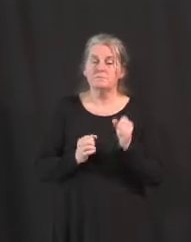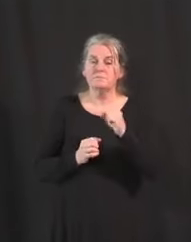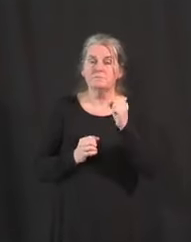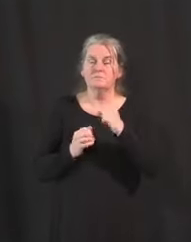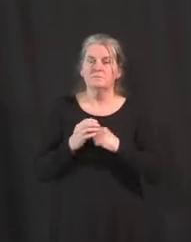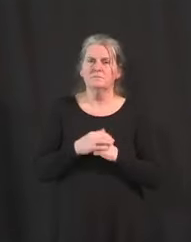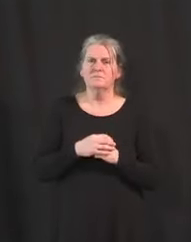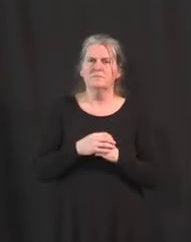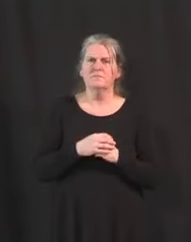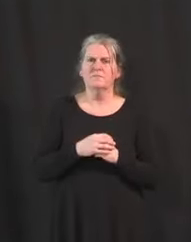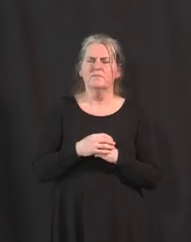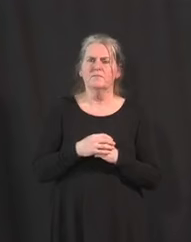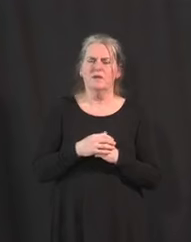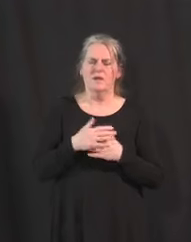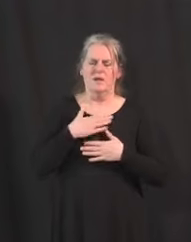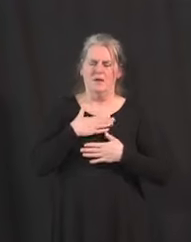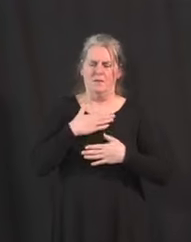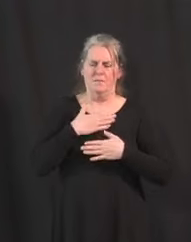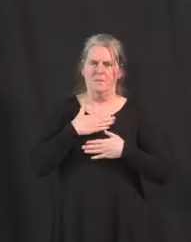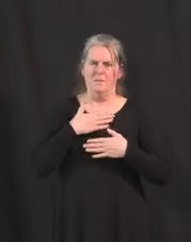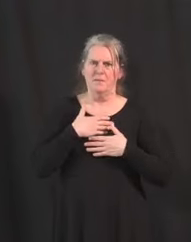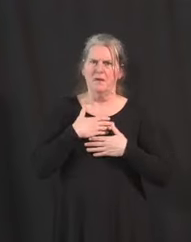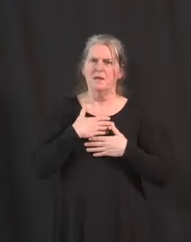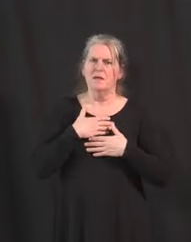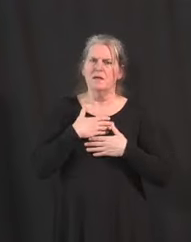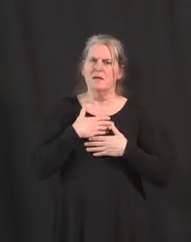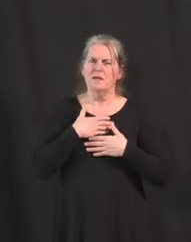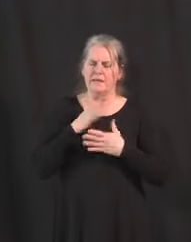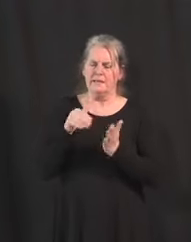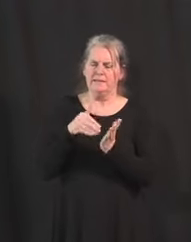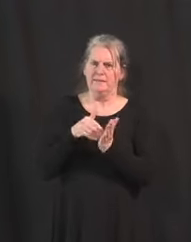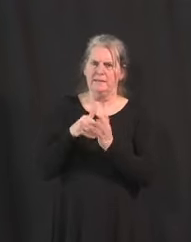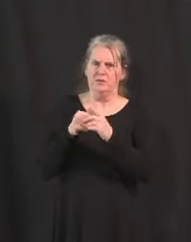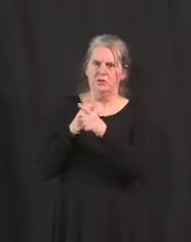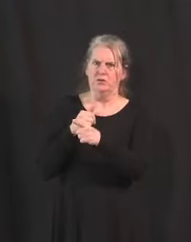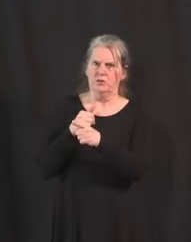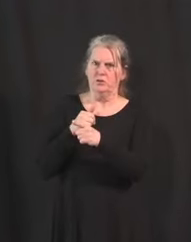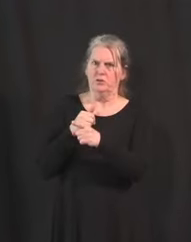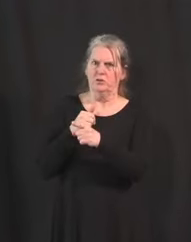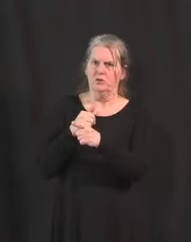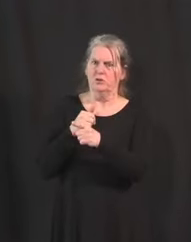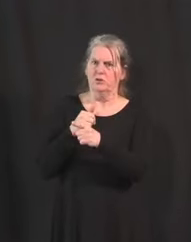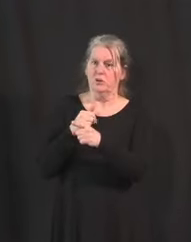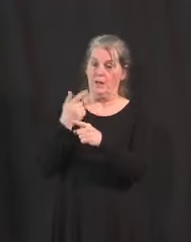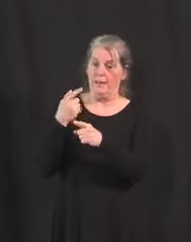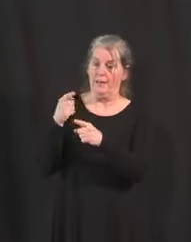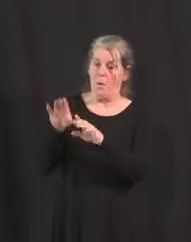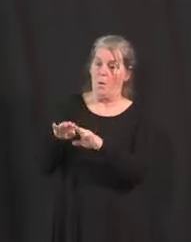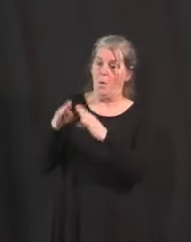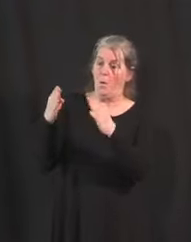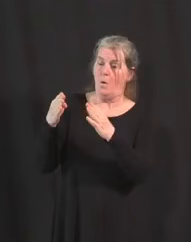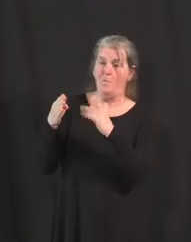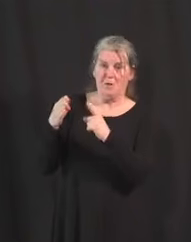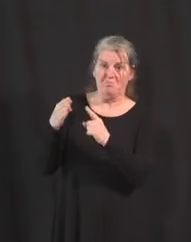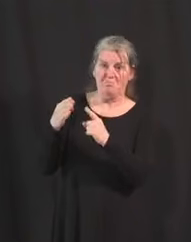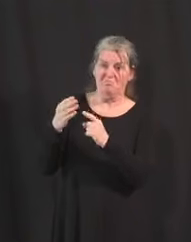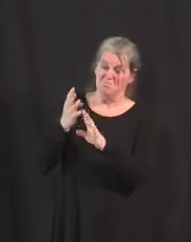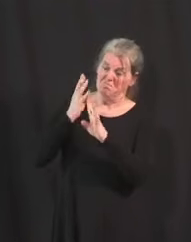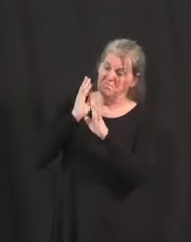RESPIRATORY CENTRE. SINCE IT'S OPENED, HAVE YOU SEEN MANY PEOPLE OR DO YOU HAVE ANY SENSE OF HOW MANY PEOPLE HAVE